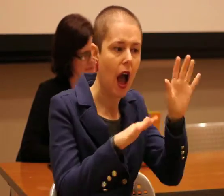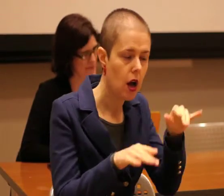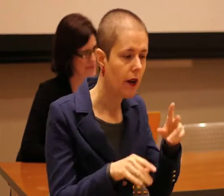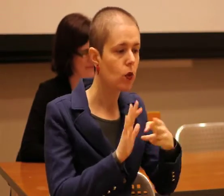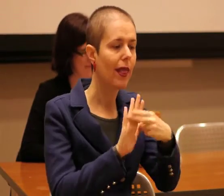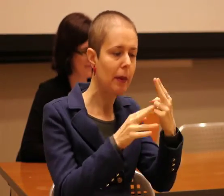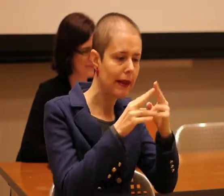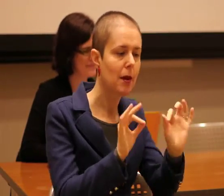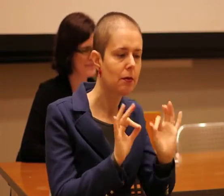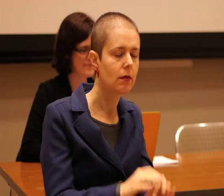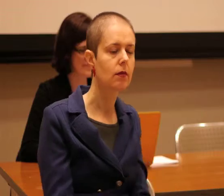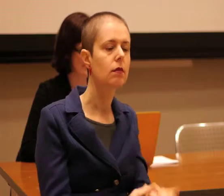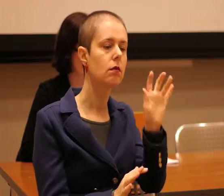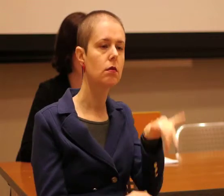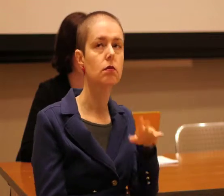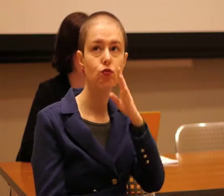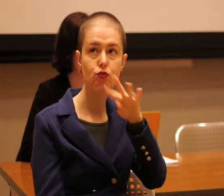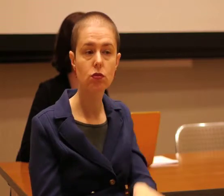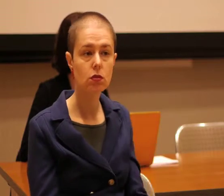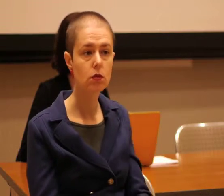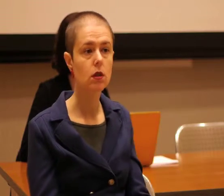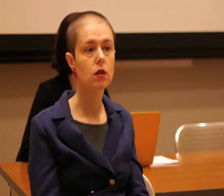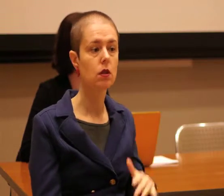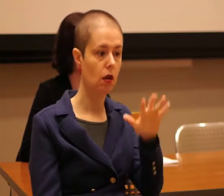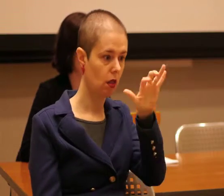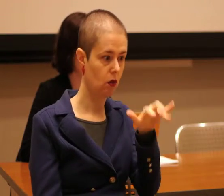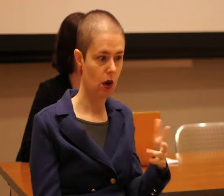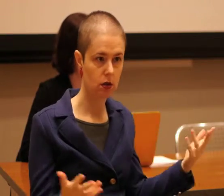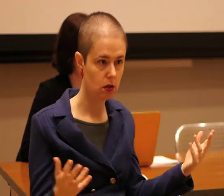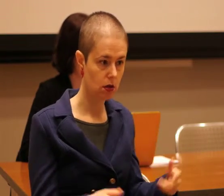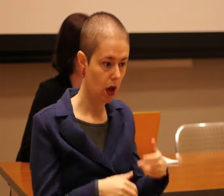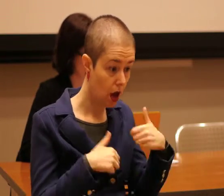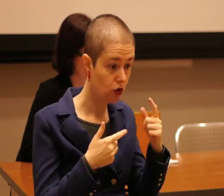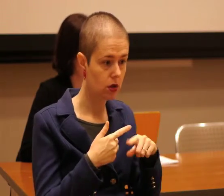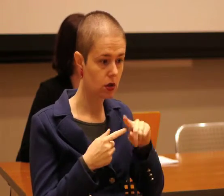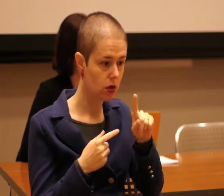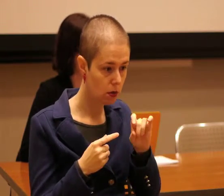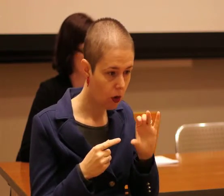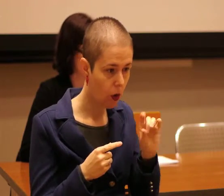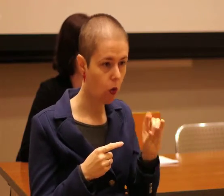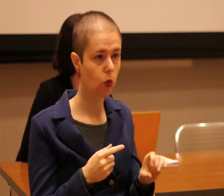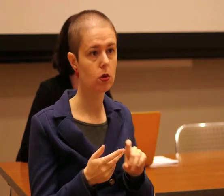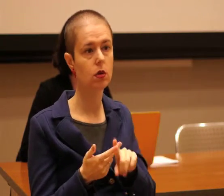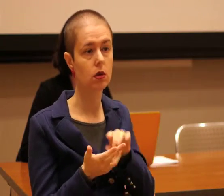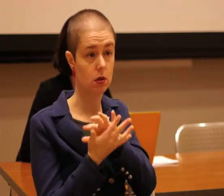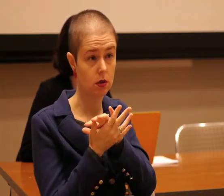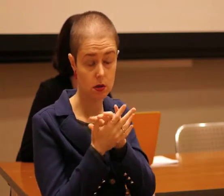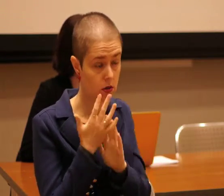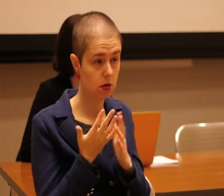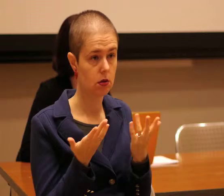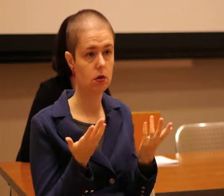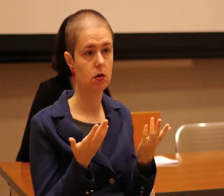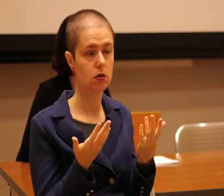name, or whatever, and then they forget to label the zip code, or perish the